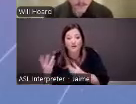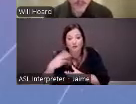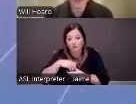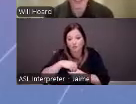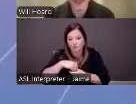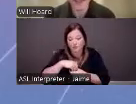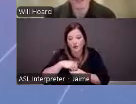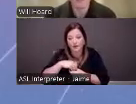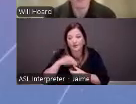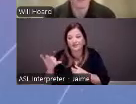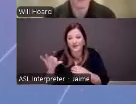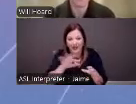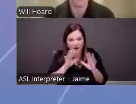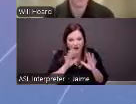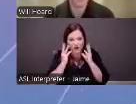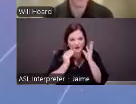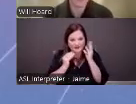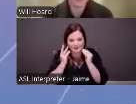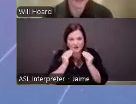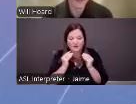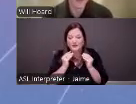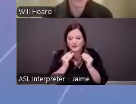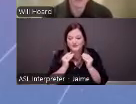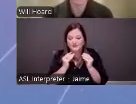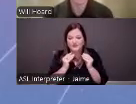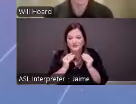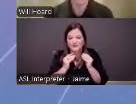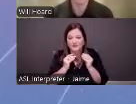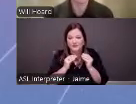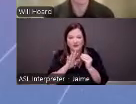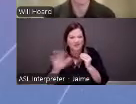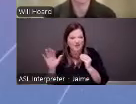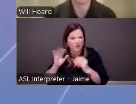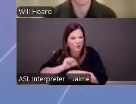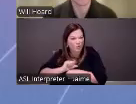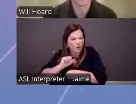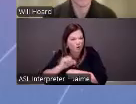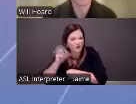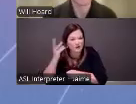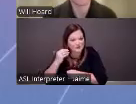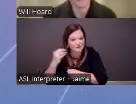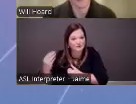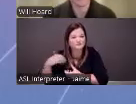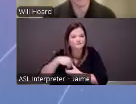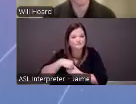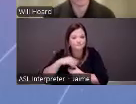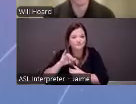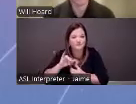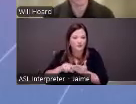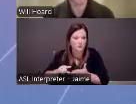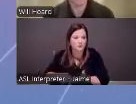those experiences and the work experiences into the research as well as those lived experiences.